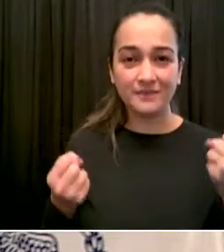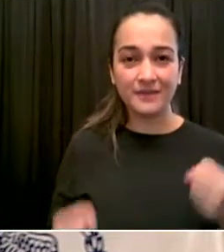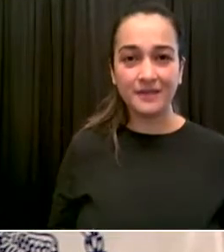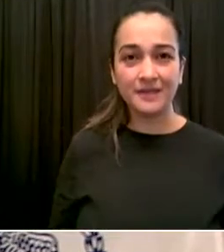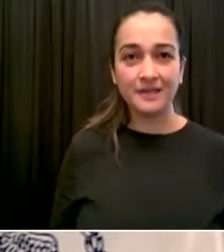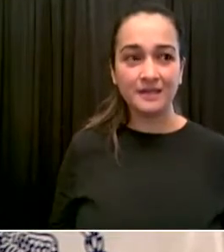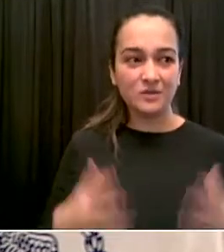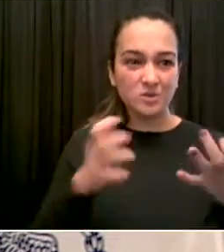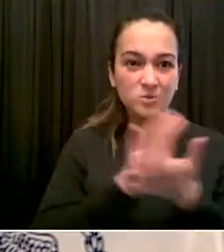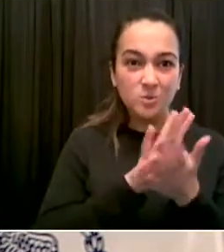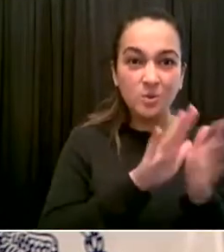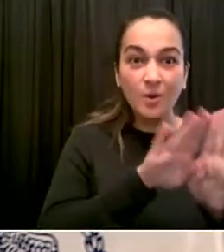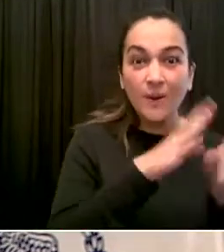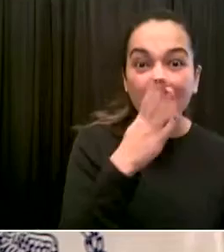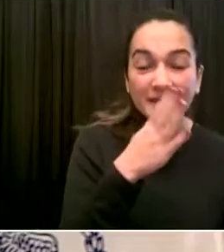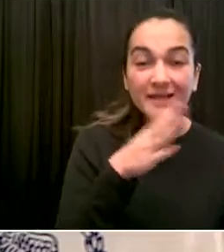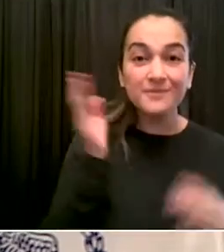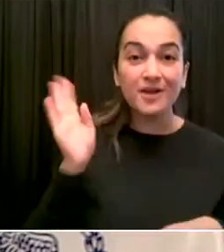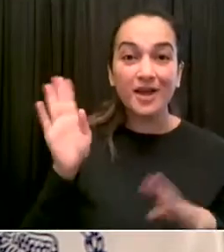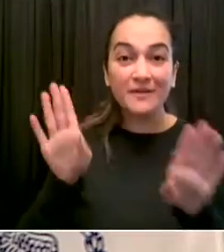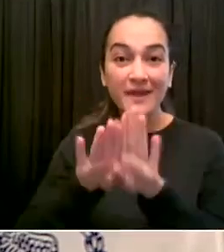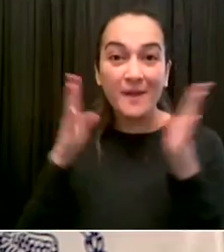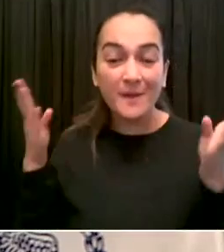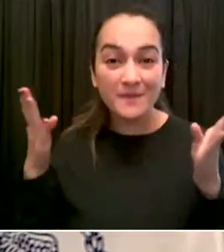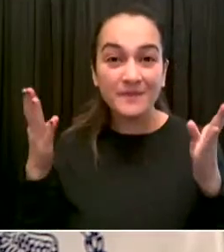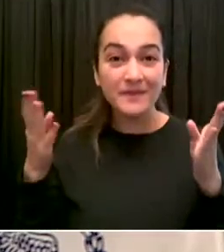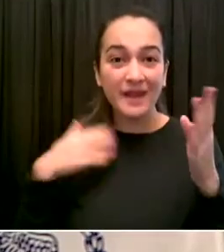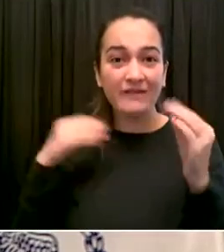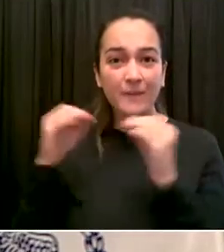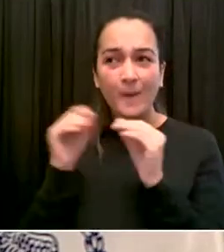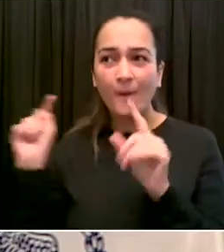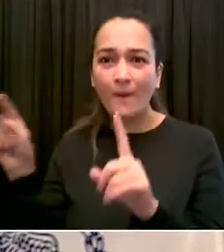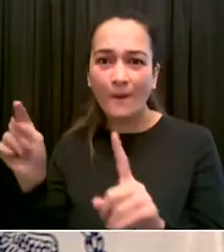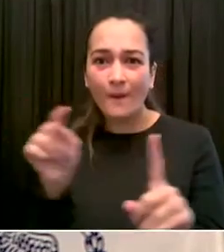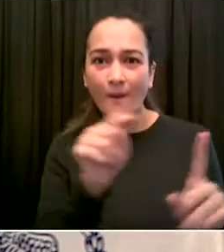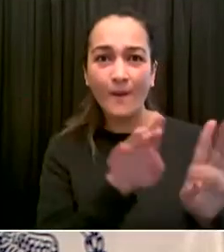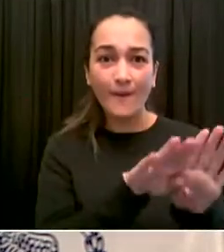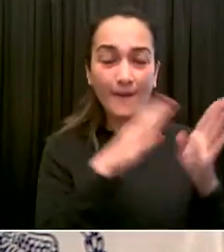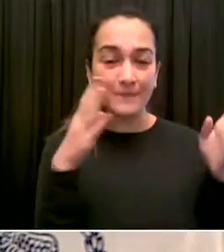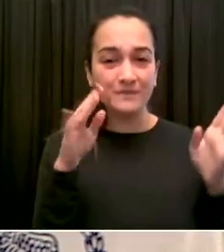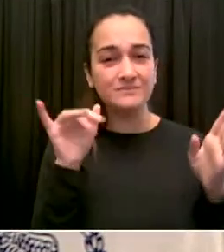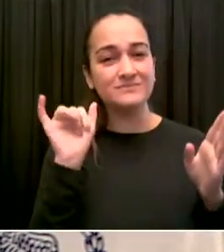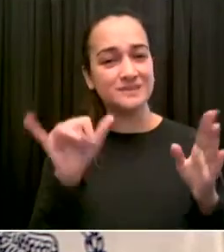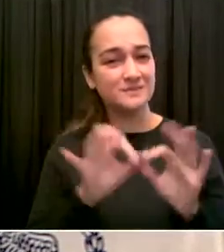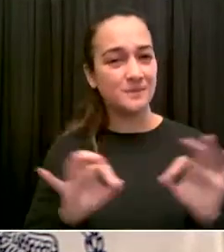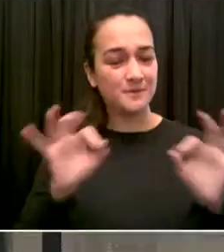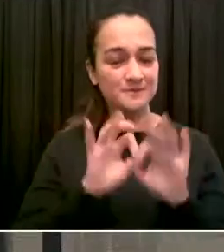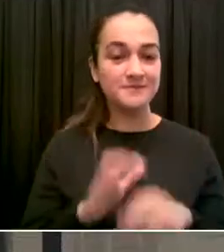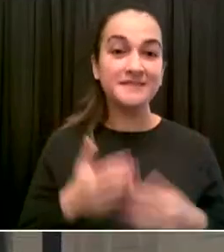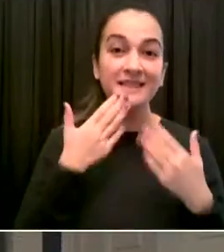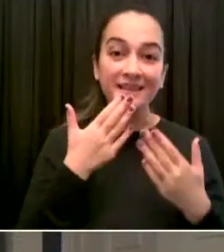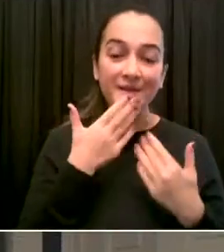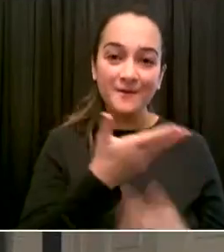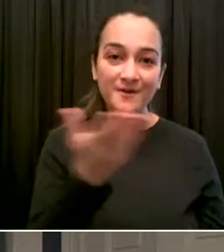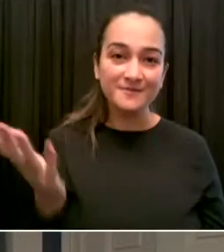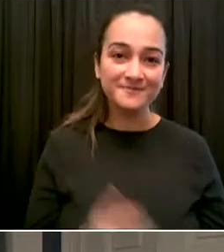COVID. I WT ANTO THANK EVERYONE WHO IS IN PART OF IT.